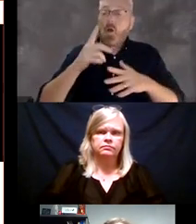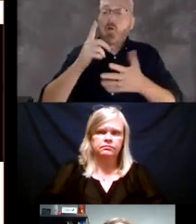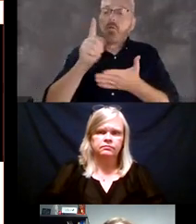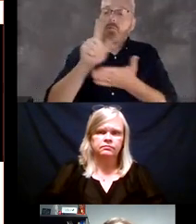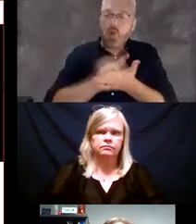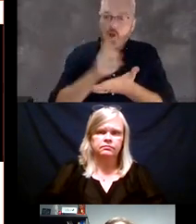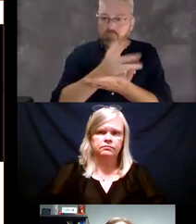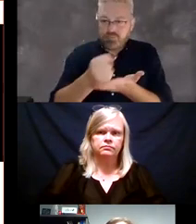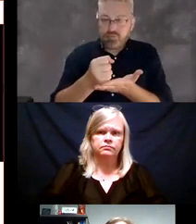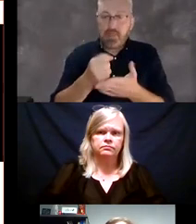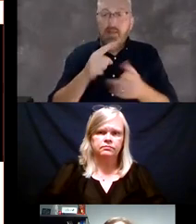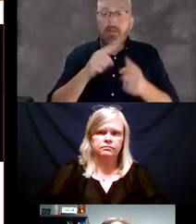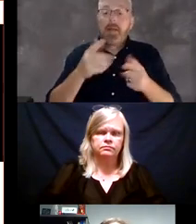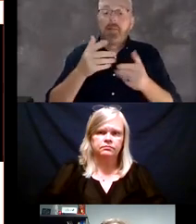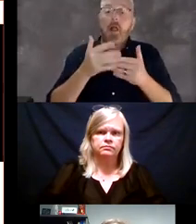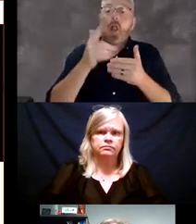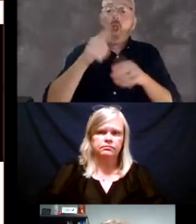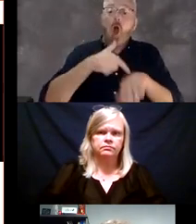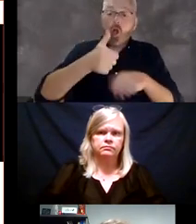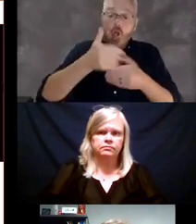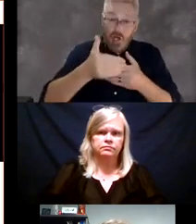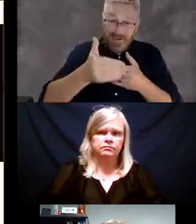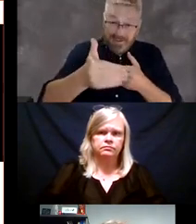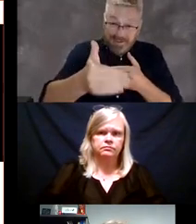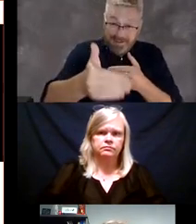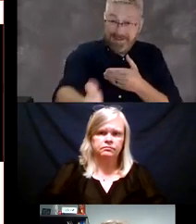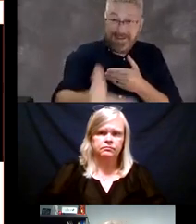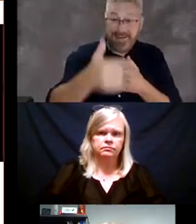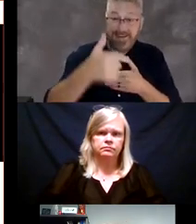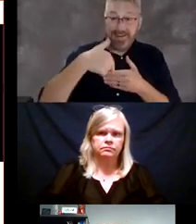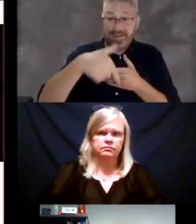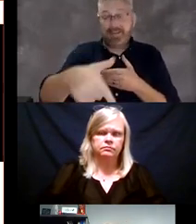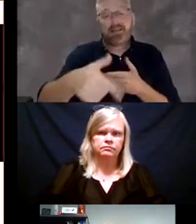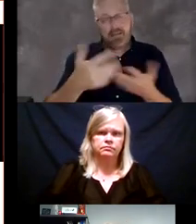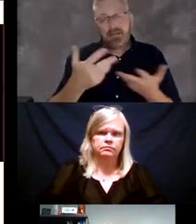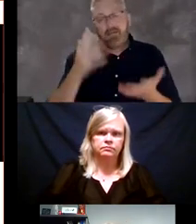LIMITATIONS, THE FARTHER YOU GET OUT FROM THAT, GENERALLY IT WILL